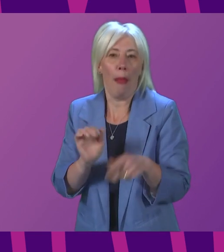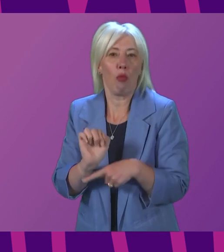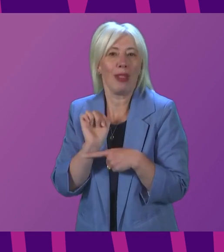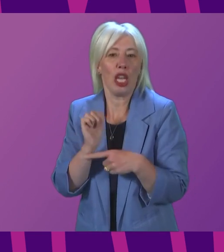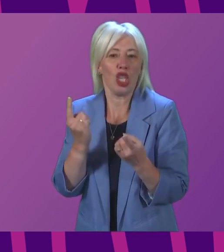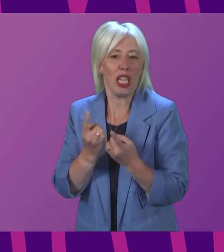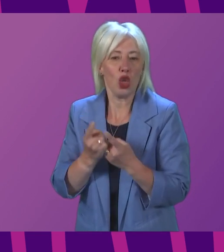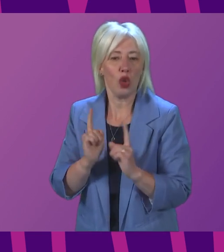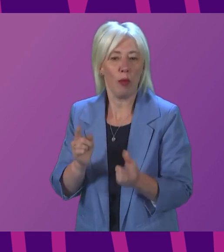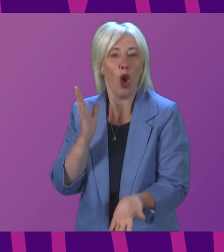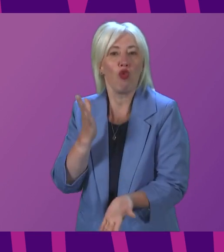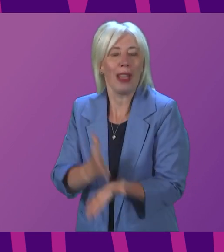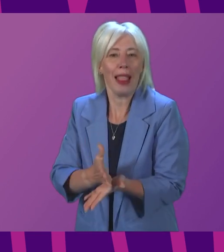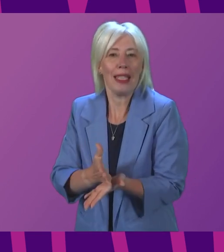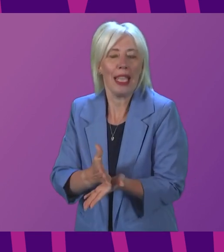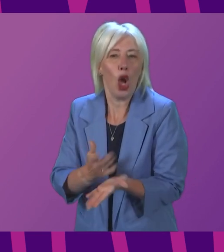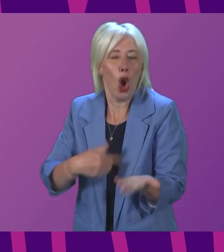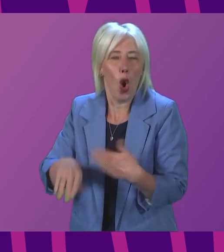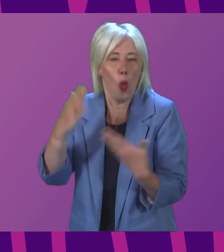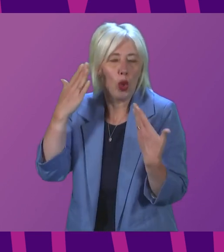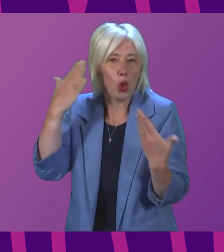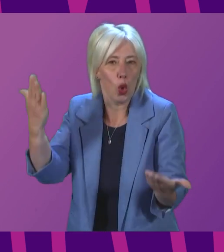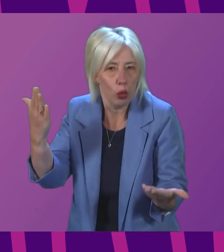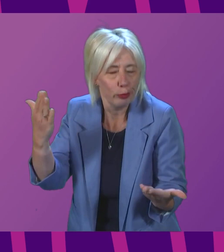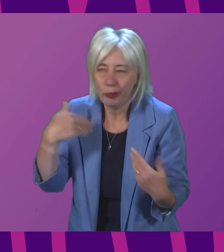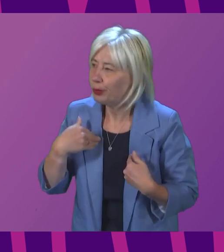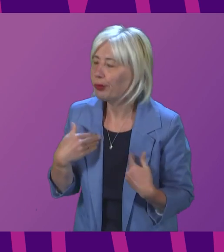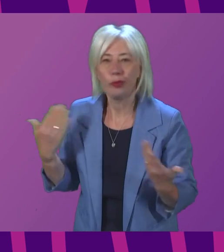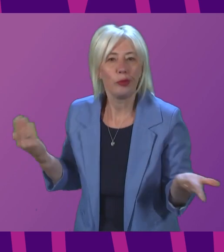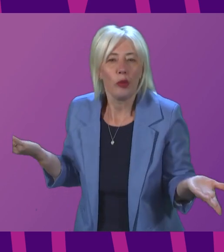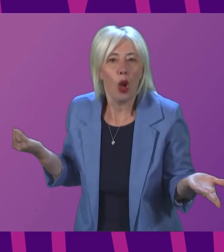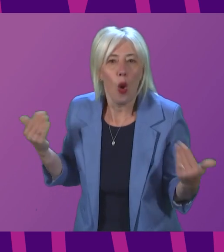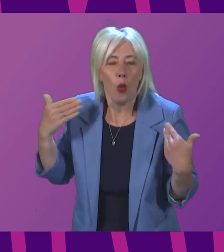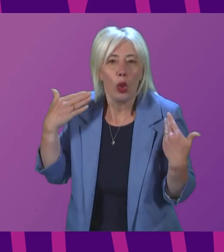reality is that we still do not know how many people were wrongly released.